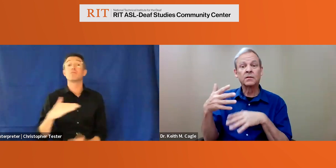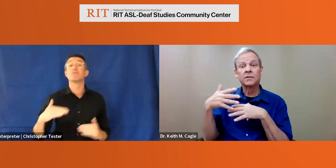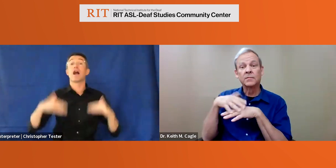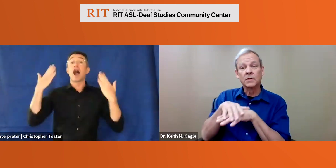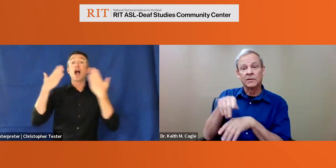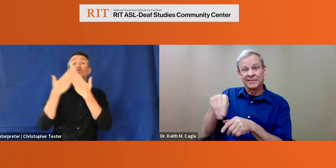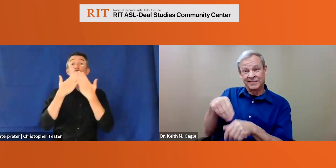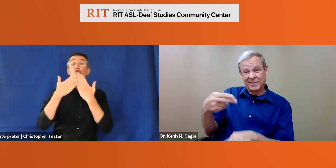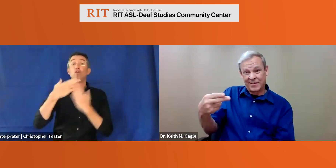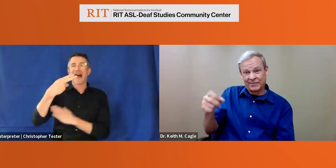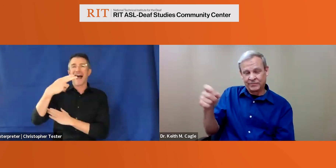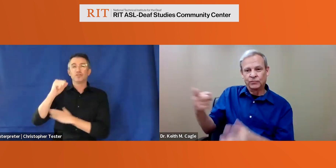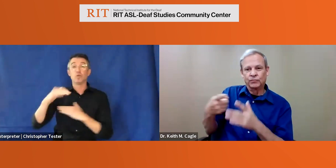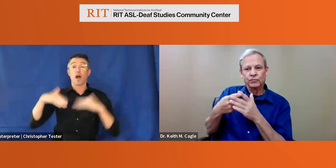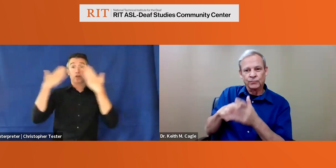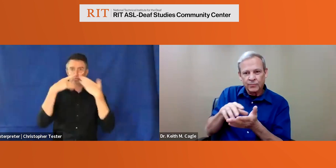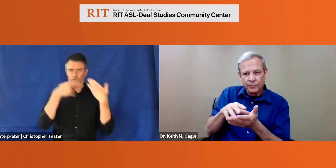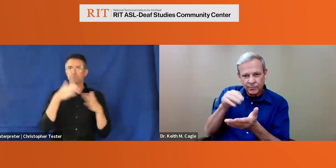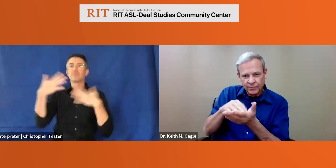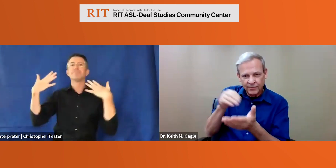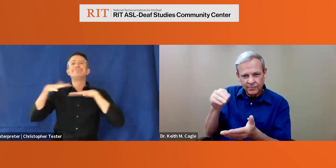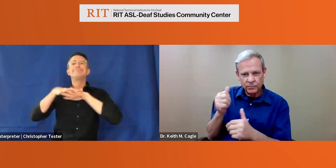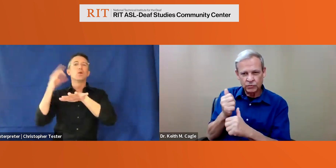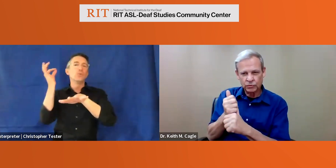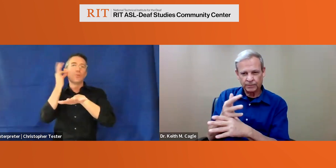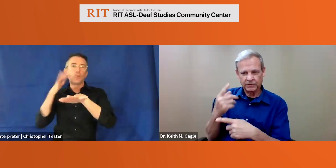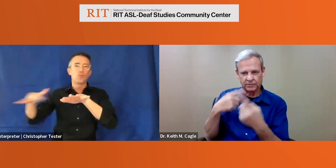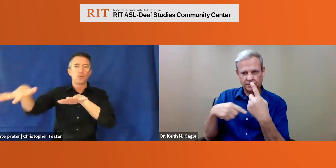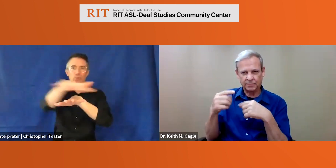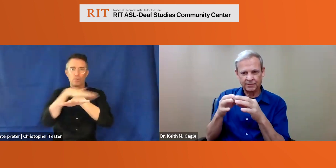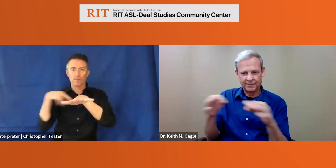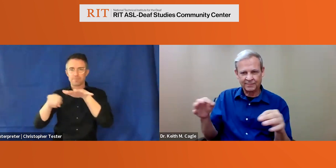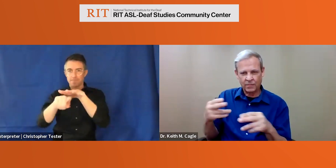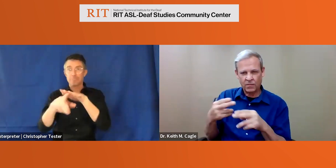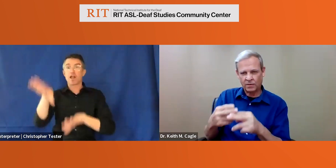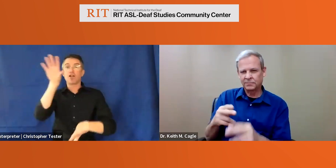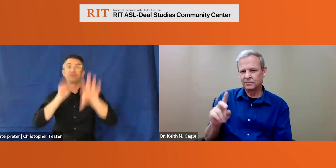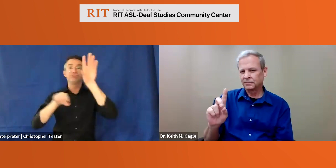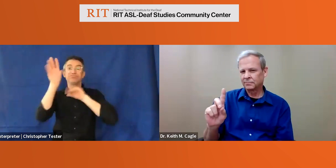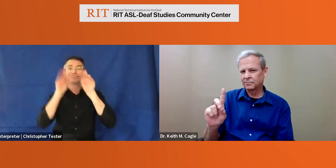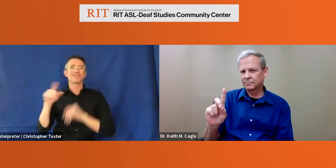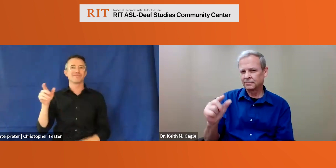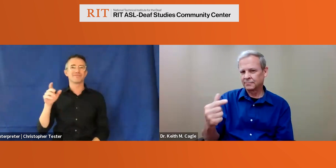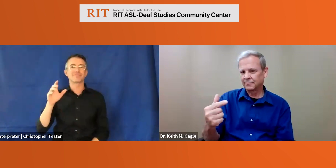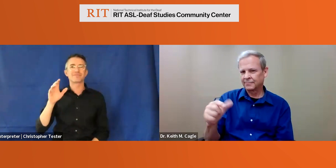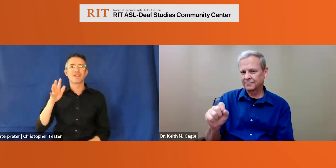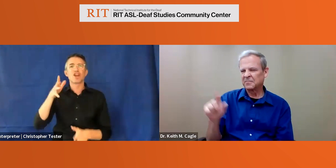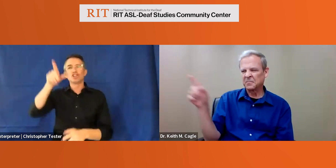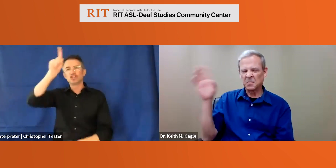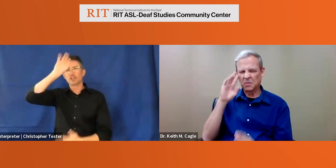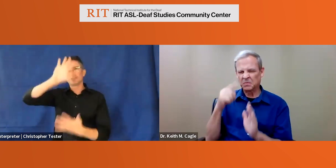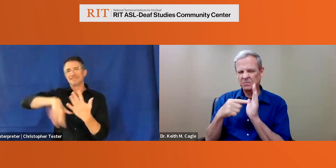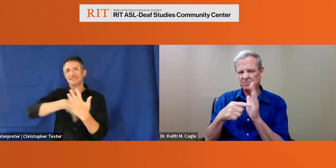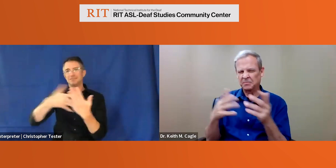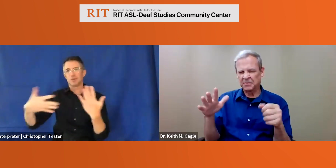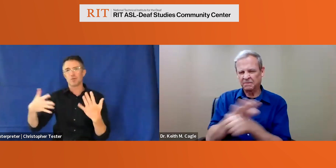He was mainstreamed during his high school experience, where he started to learn German sign language